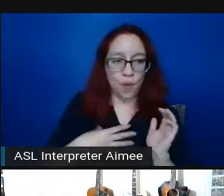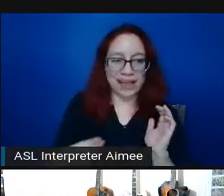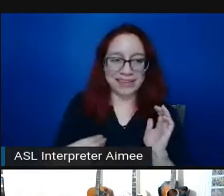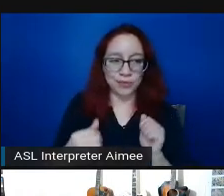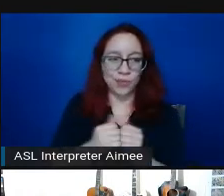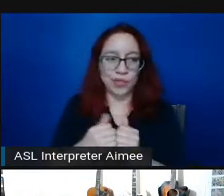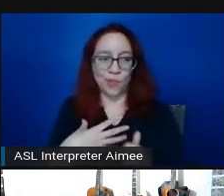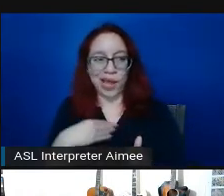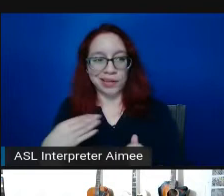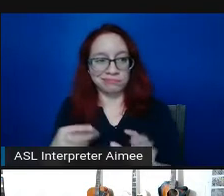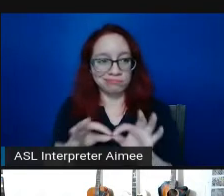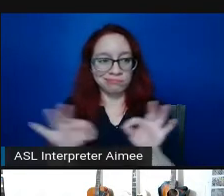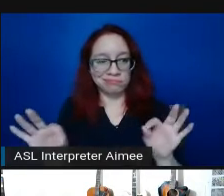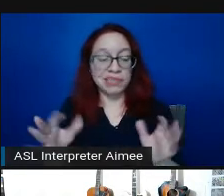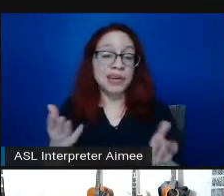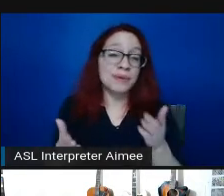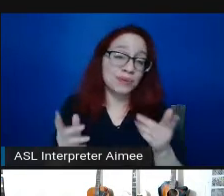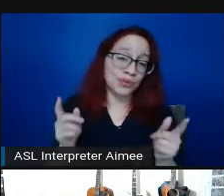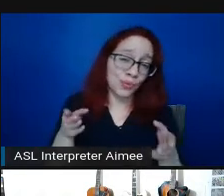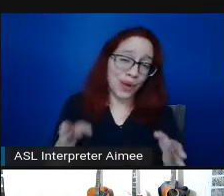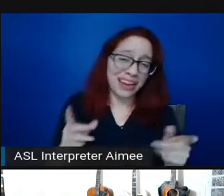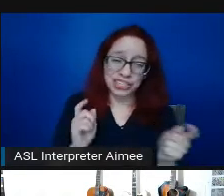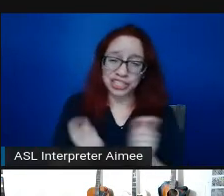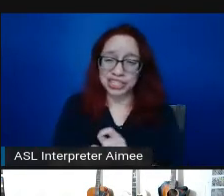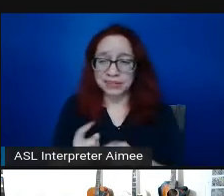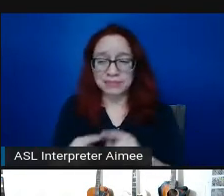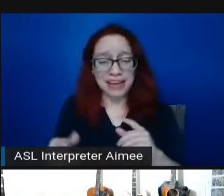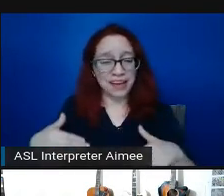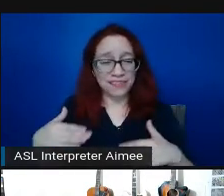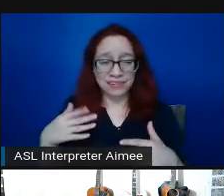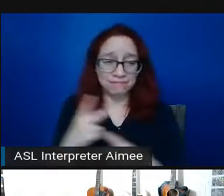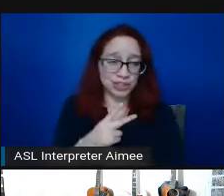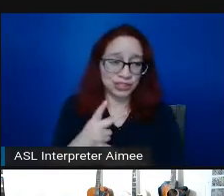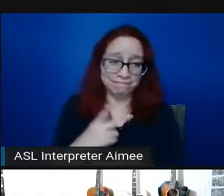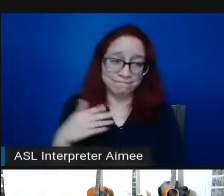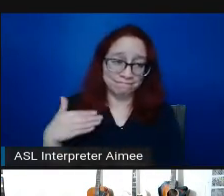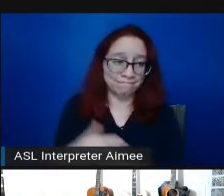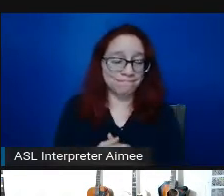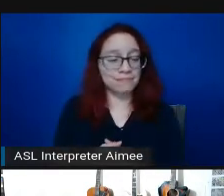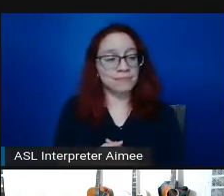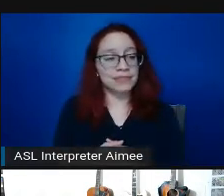Maybe there's a way of changing that, but I haven't found it yet.